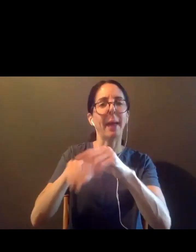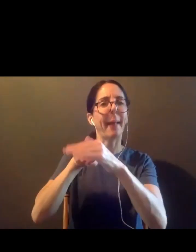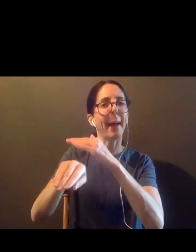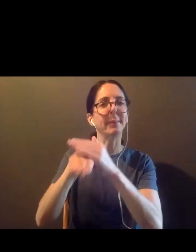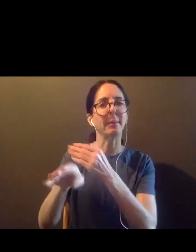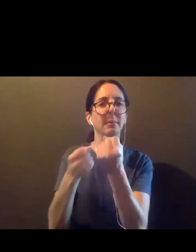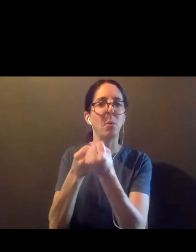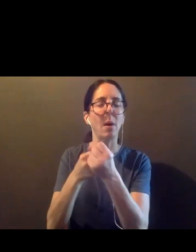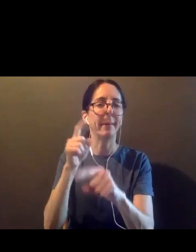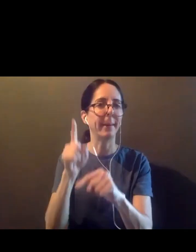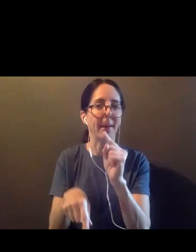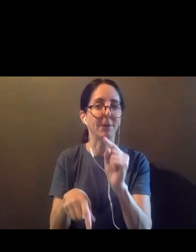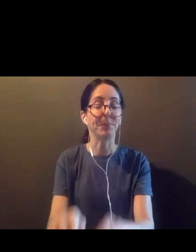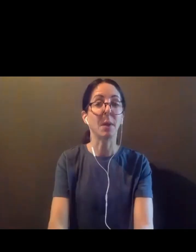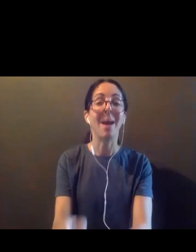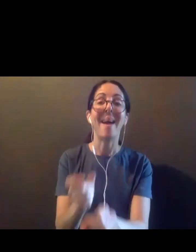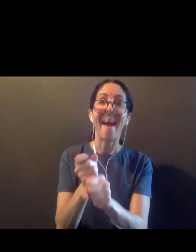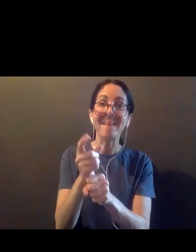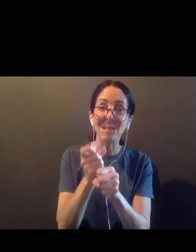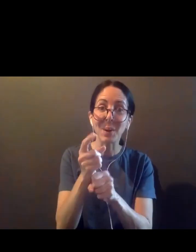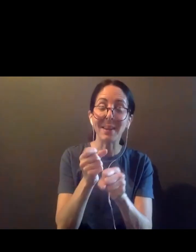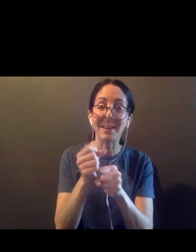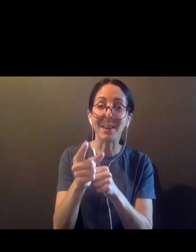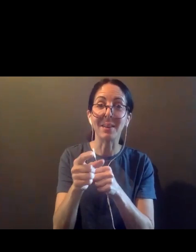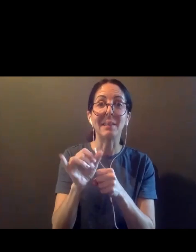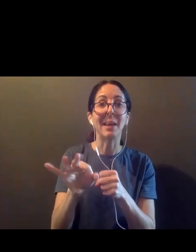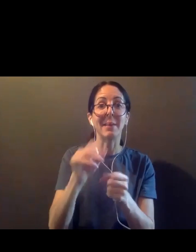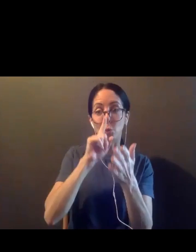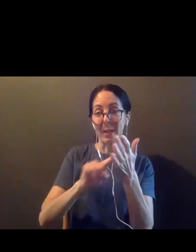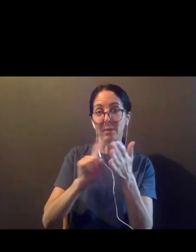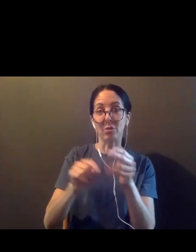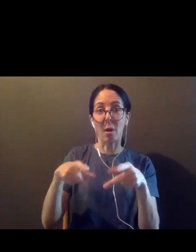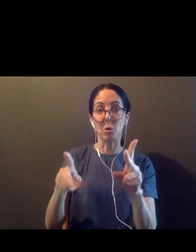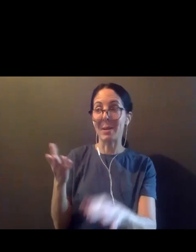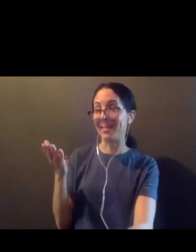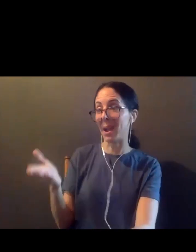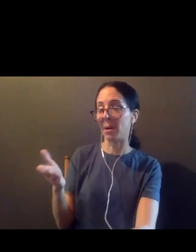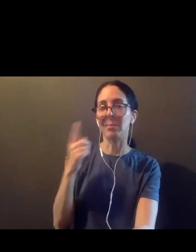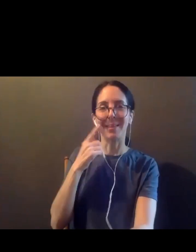Every year when there are research opportunities that come out, I think for most of you who